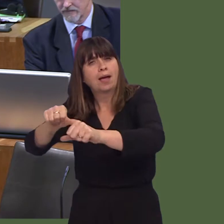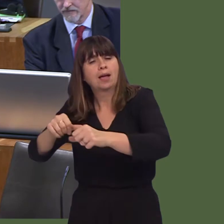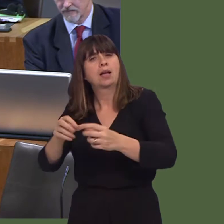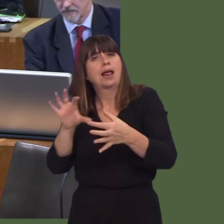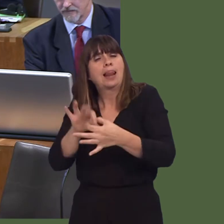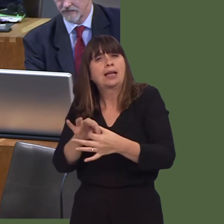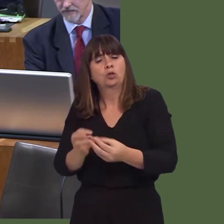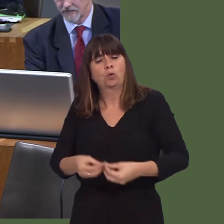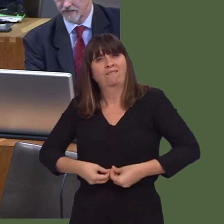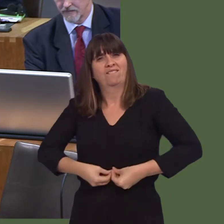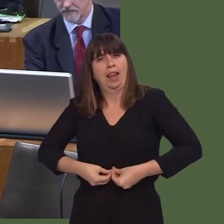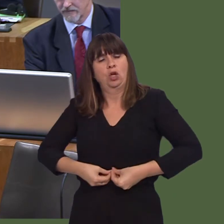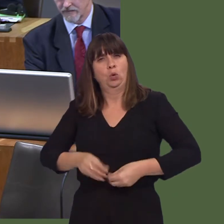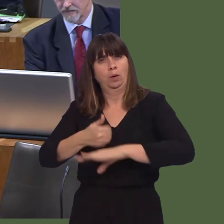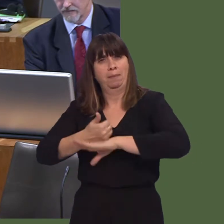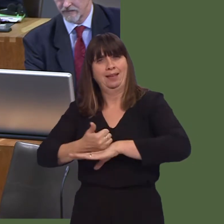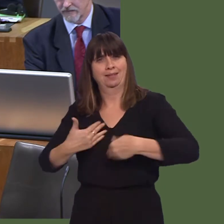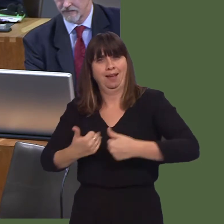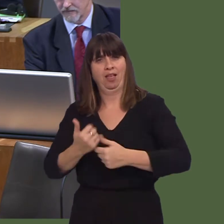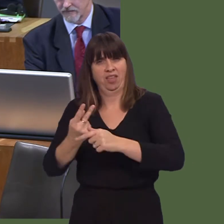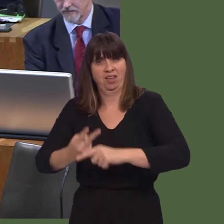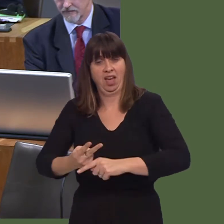One-year survival from lung cancer has improved 5.8 percentage points, and five-year survival